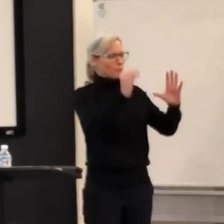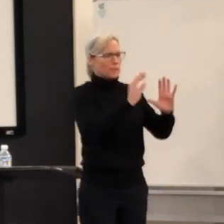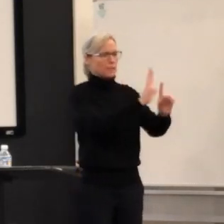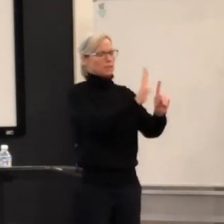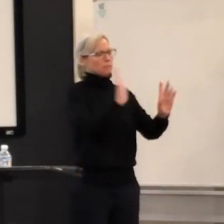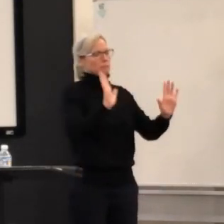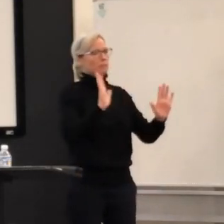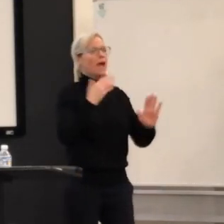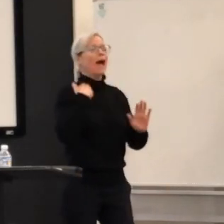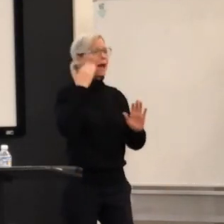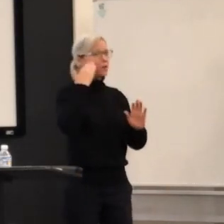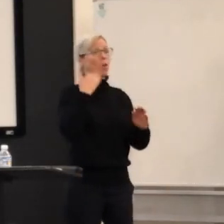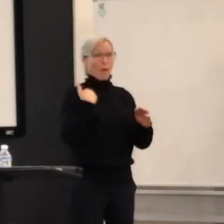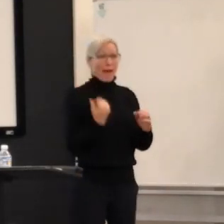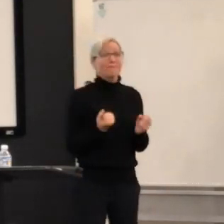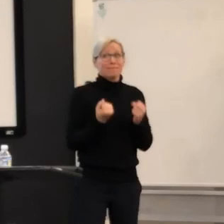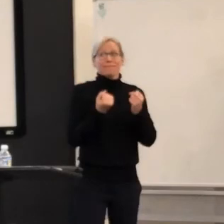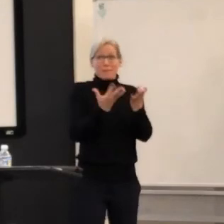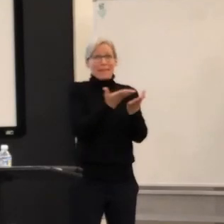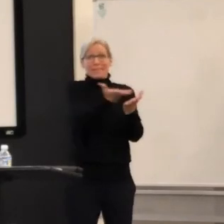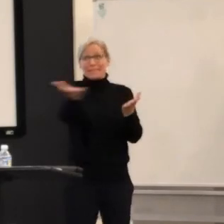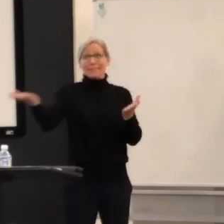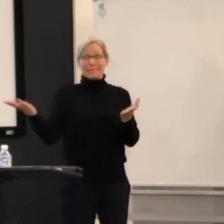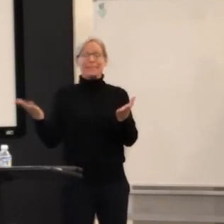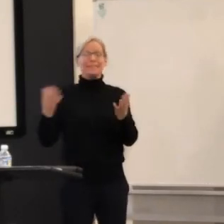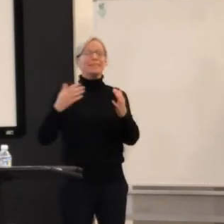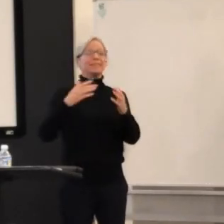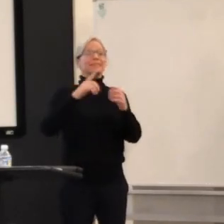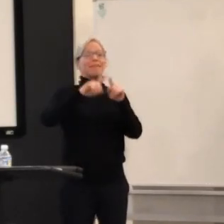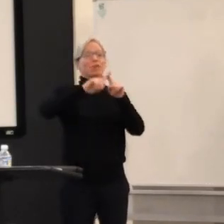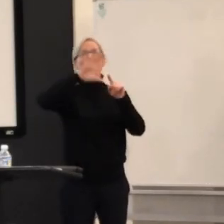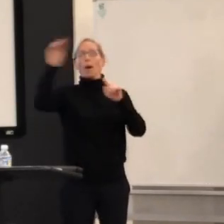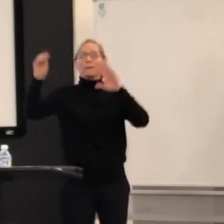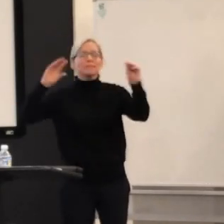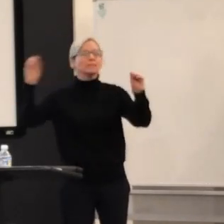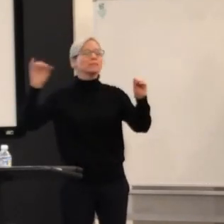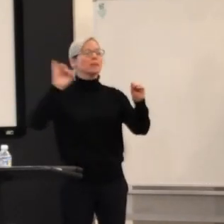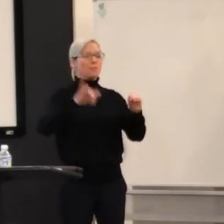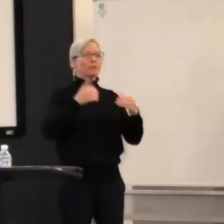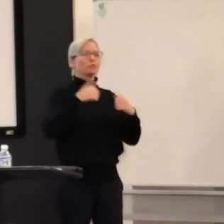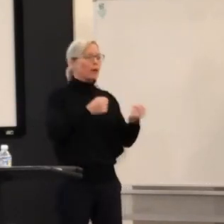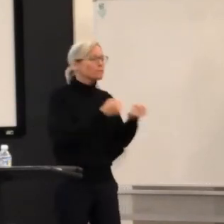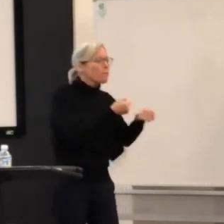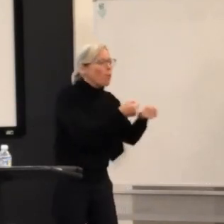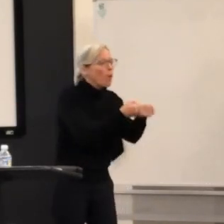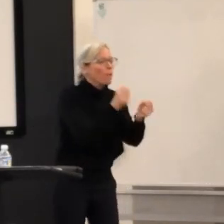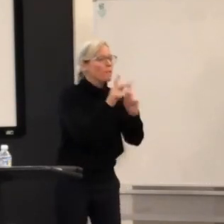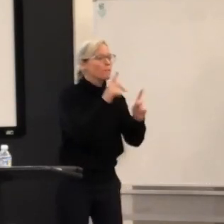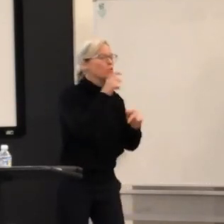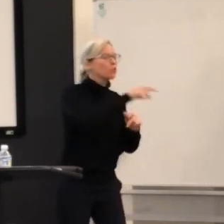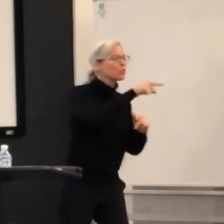of sometimes called invention promotion or invention commercialization companies.